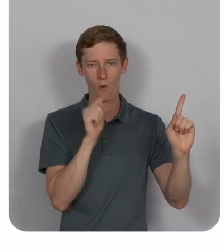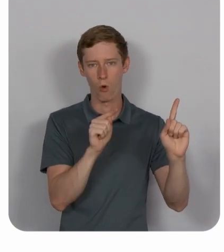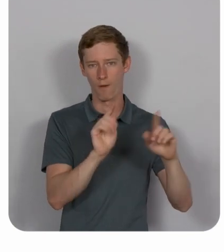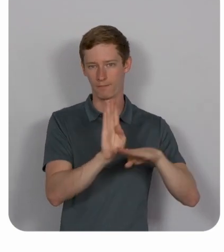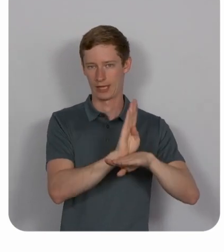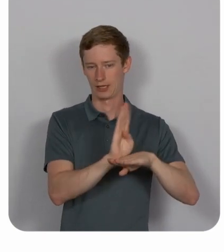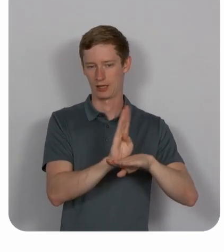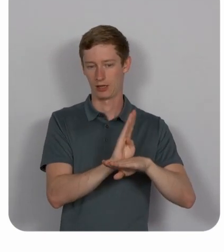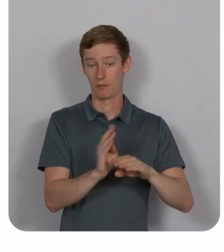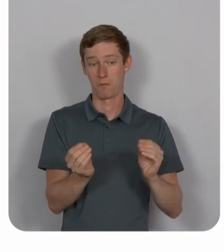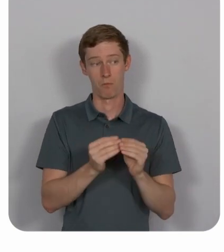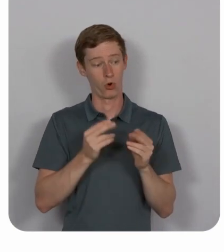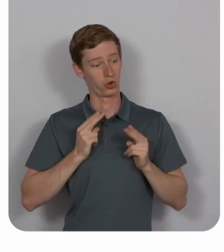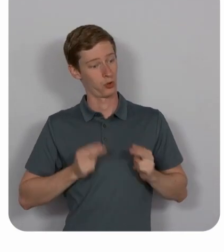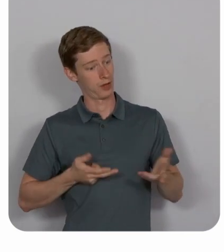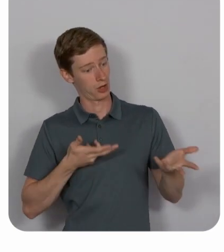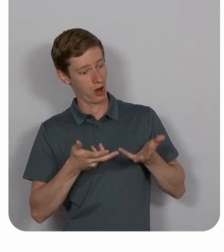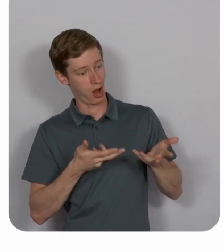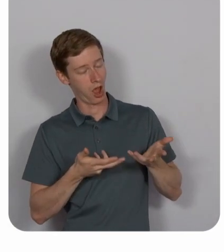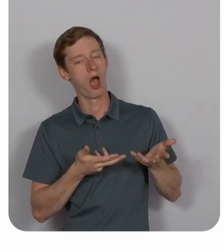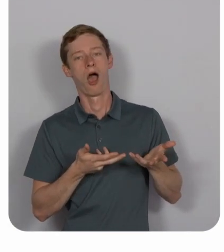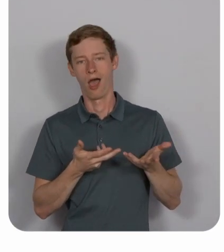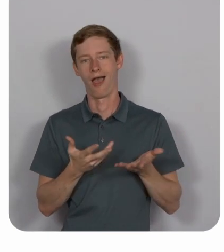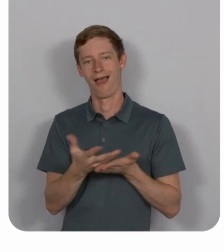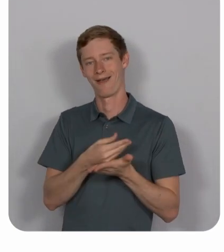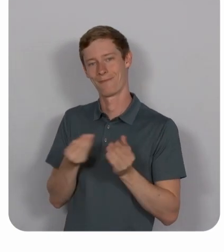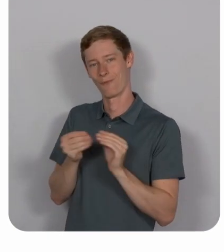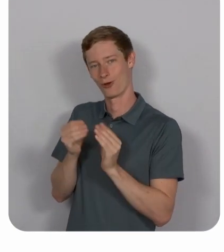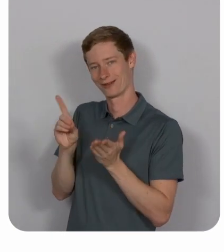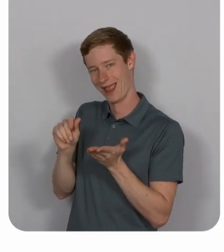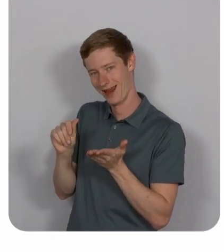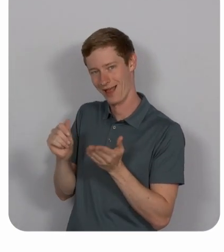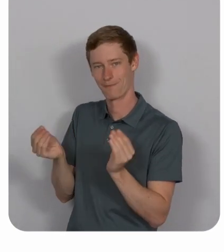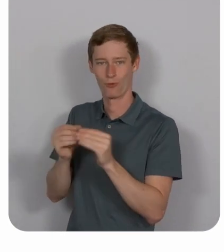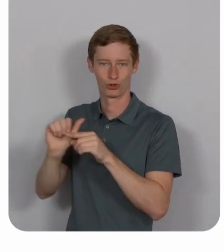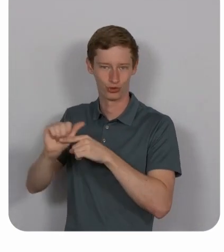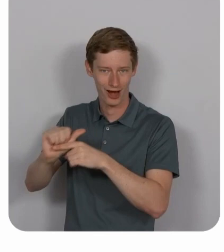With more human interaction comes more data that we can use for both training and evaluation.